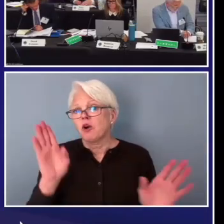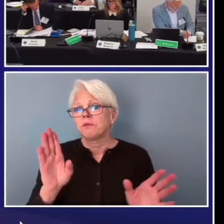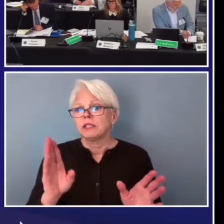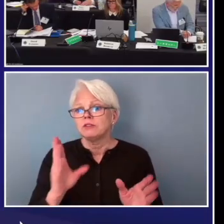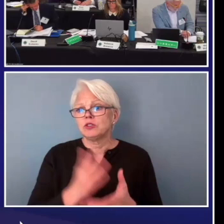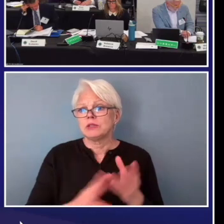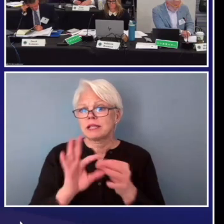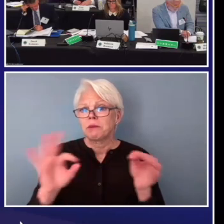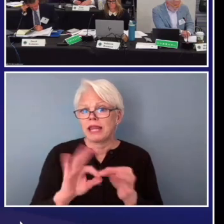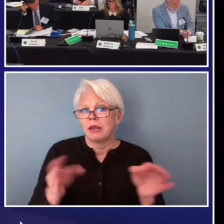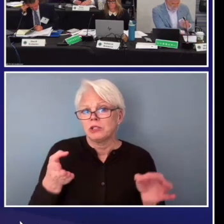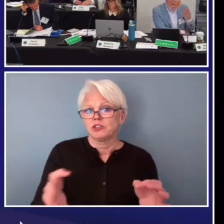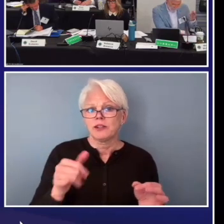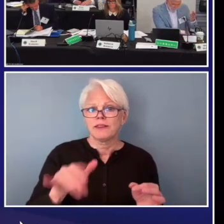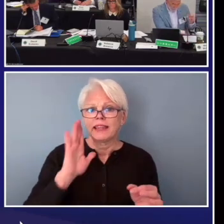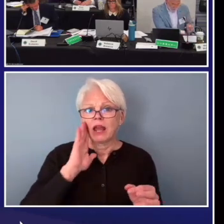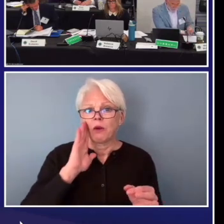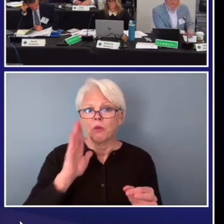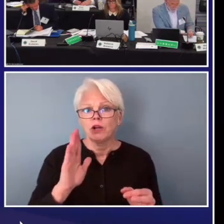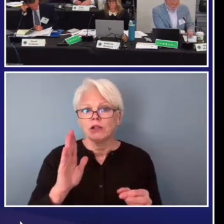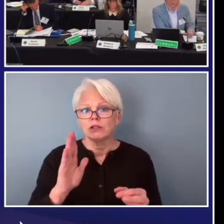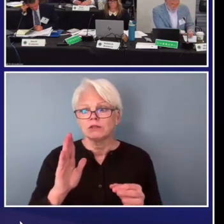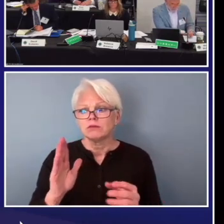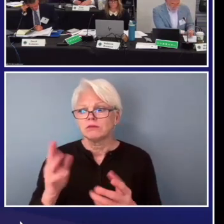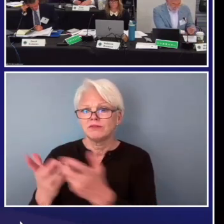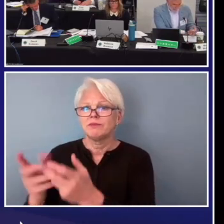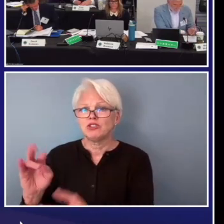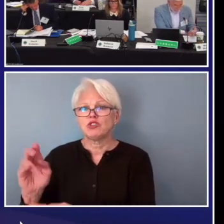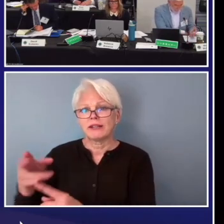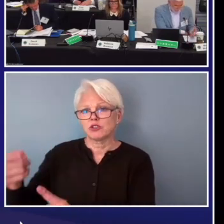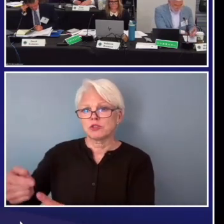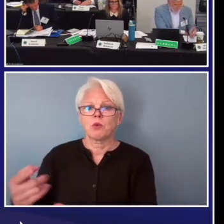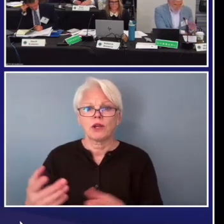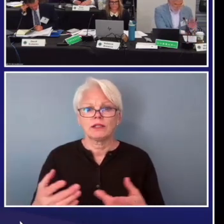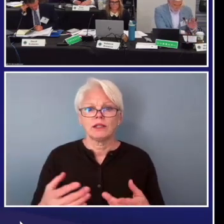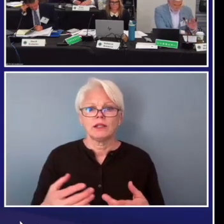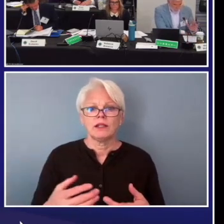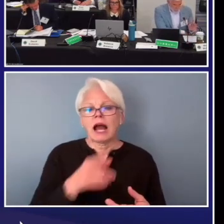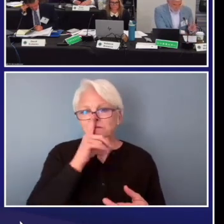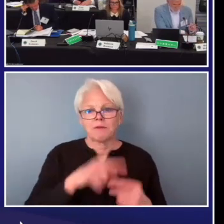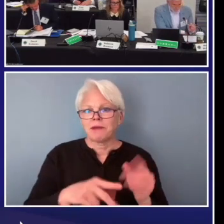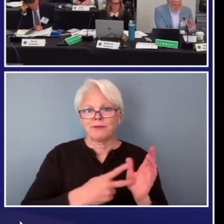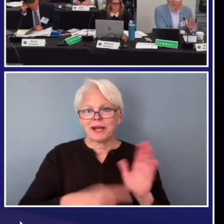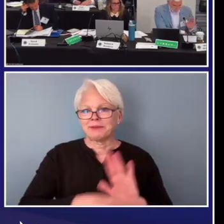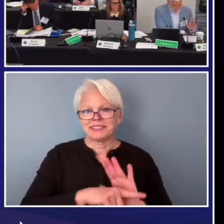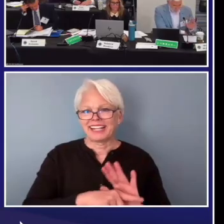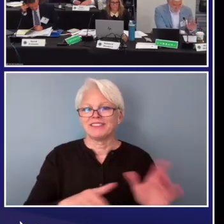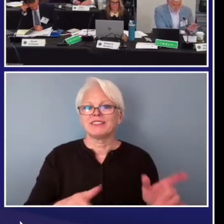would, um, to Jennifer's point, I'm not going to speak to the double negatives. I'm going to see that territory to you, Jennifer.